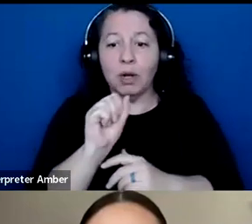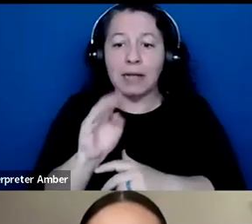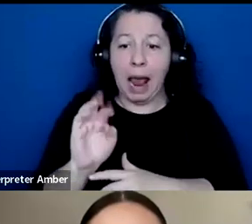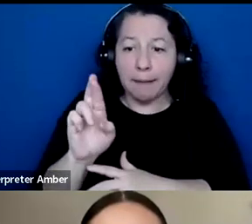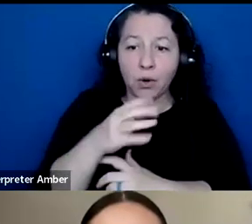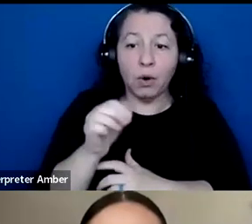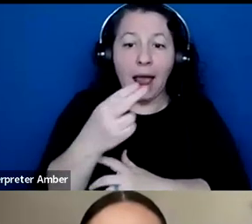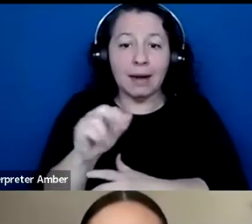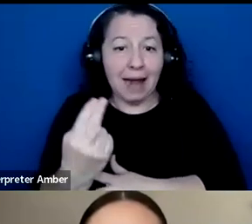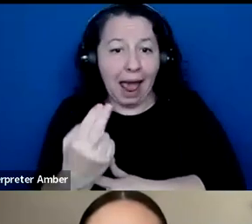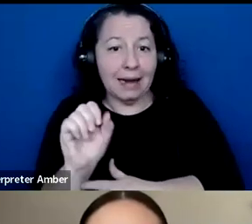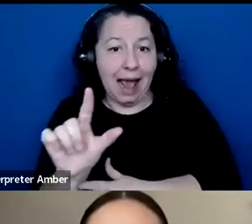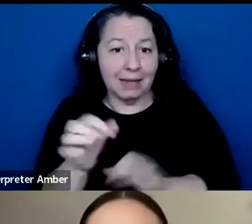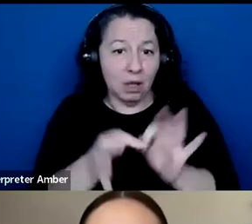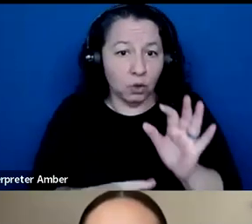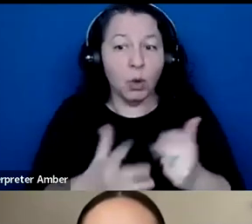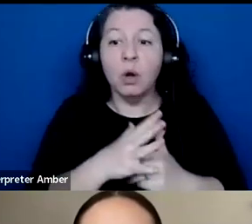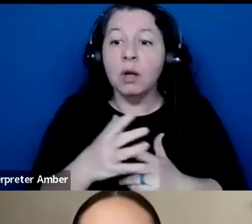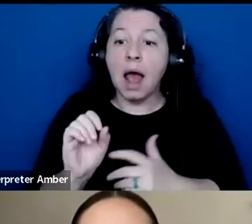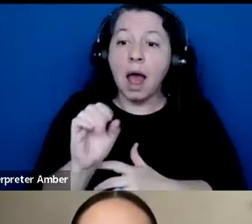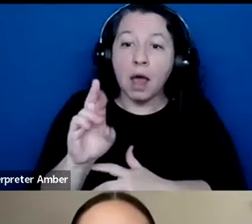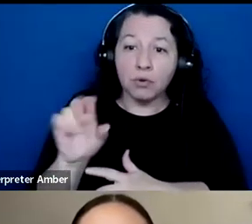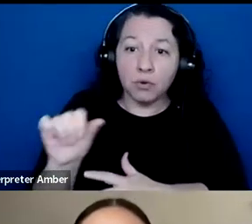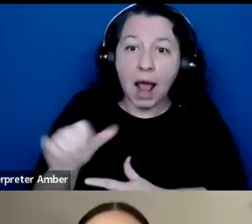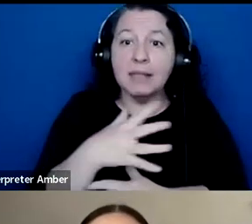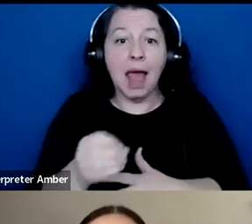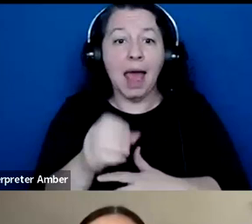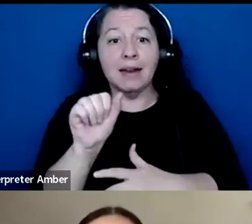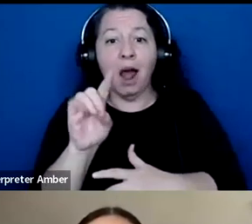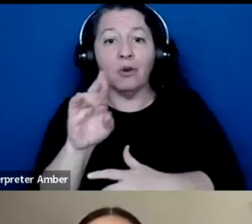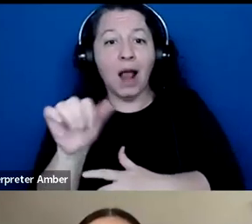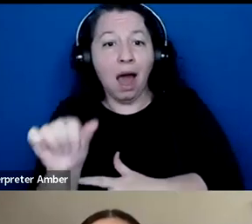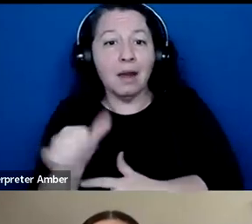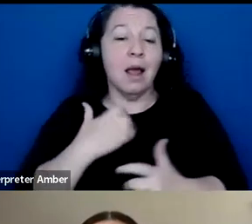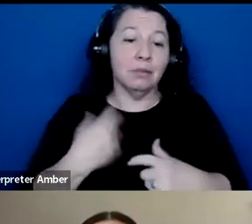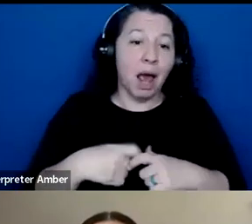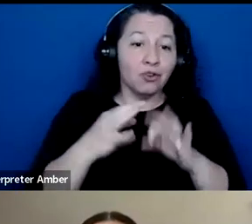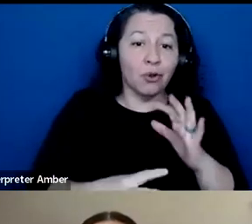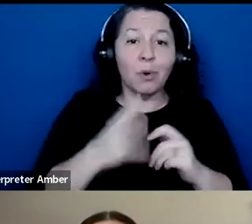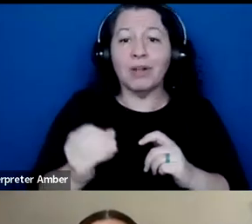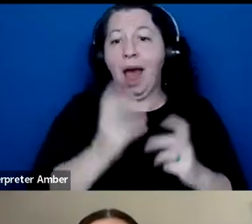our ASL interpreters and Andrés and Adriana, our Spanish interpreters. And to our incredible M.C.